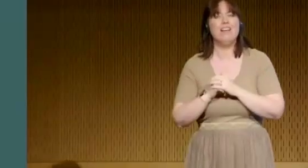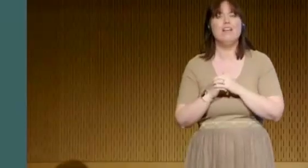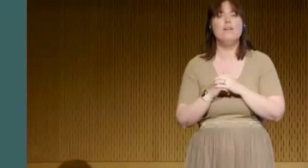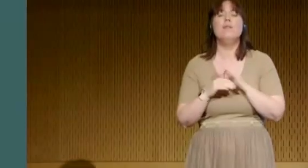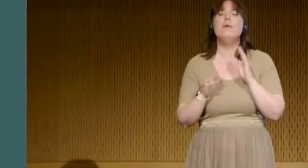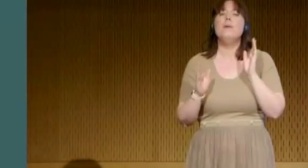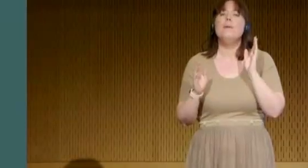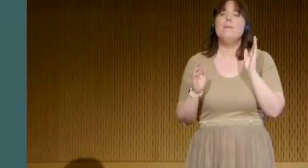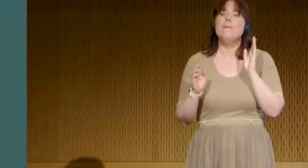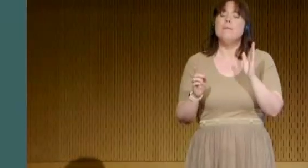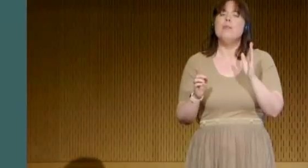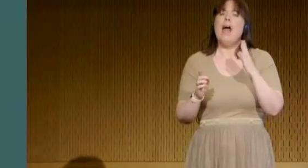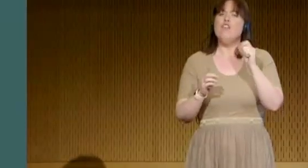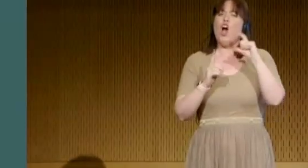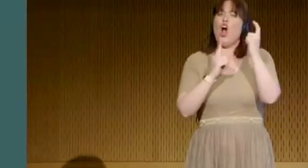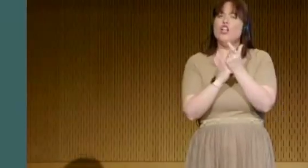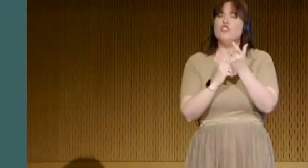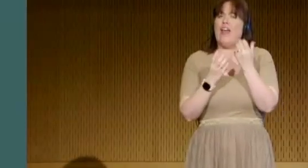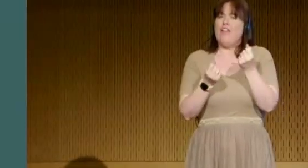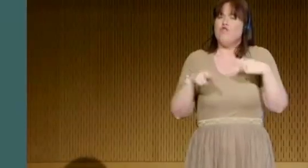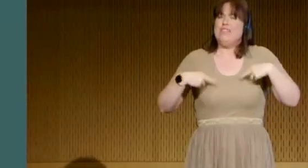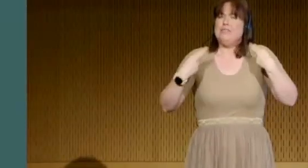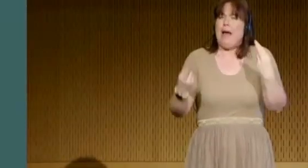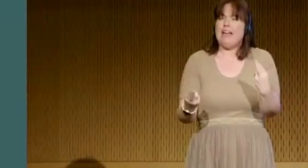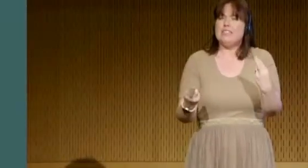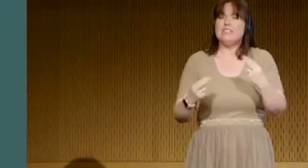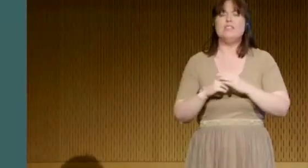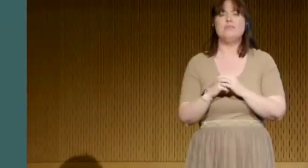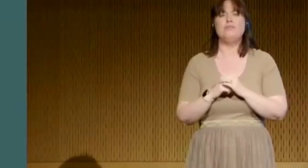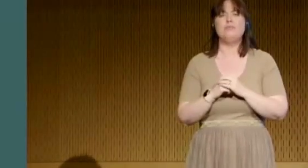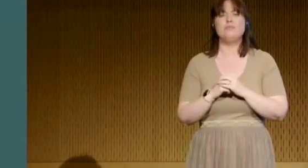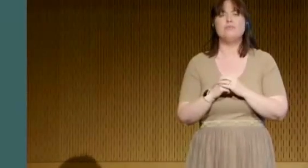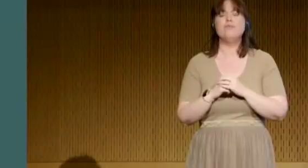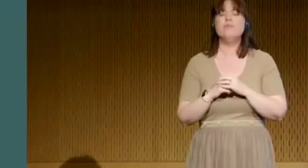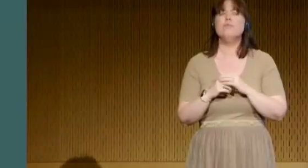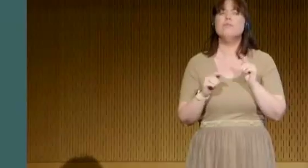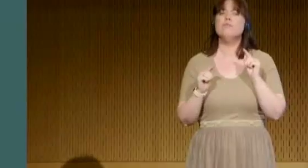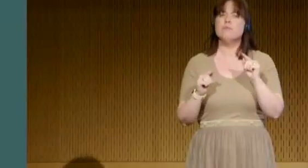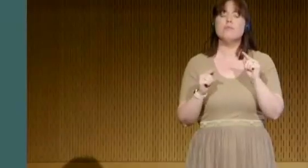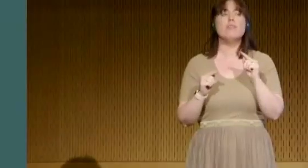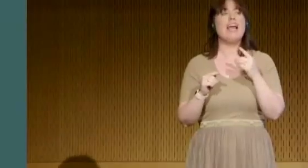creating a culture of respect. I think it really does bring the students along because they see,